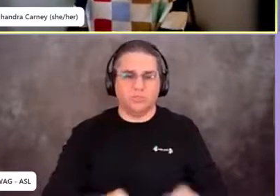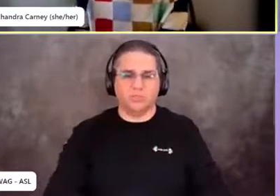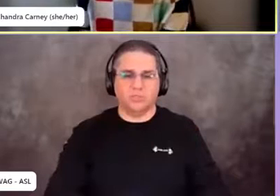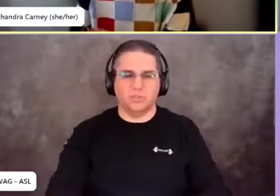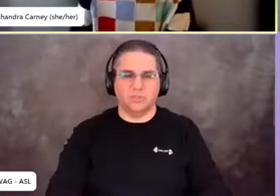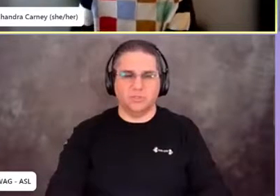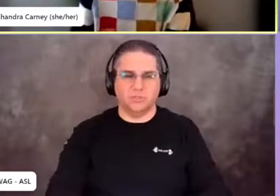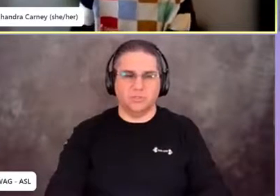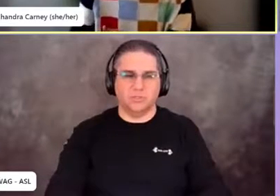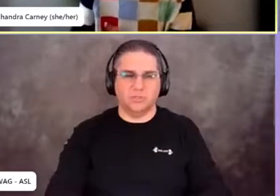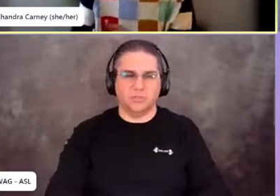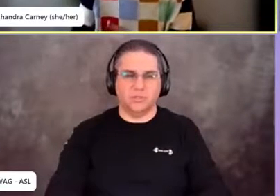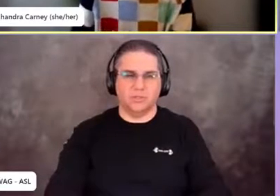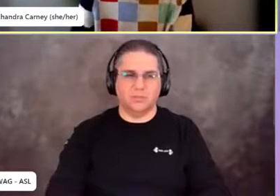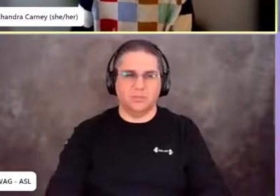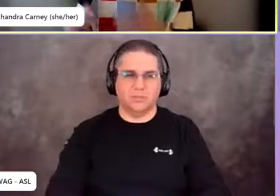day, if you have other